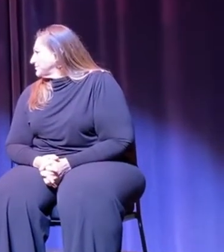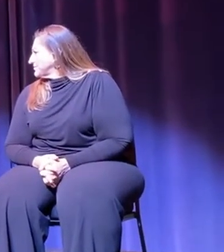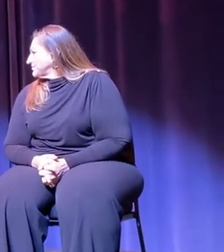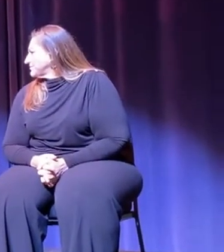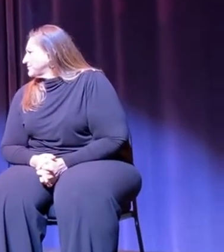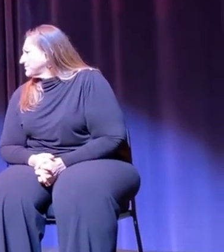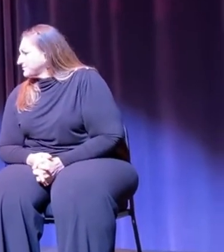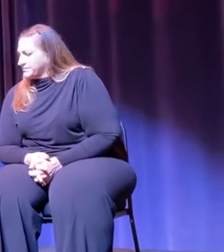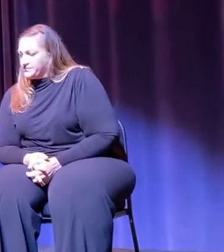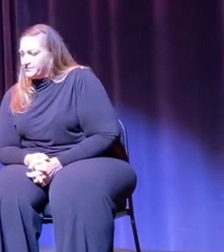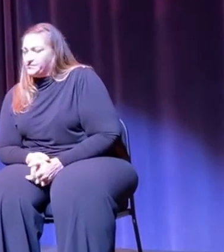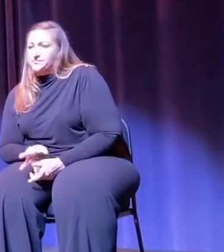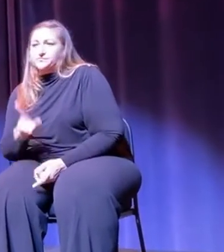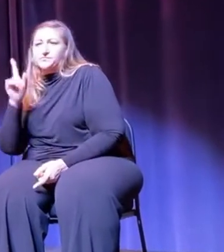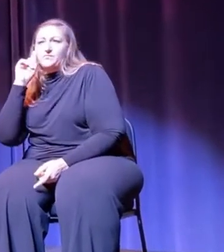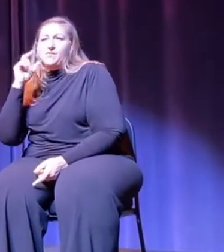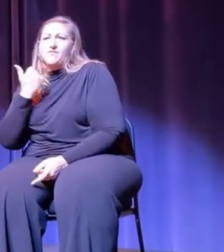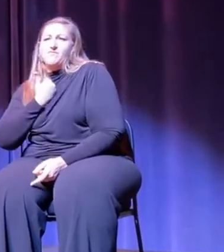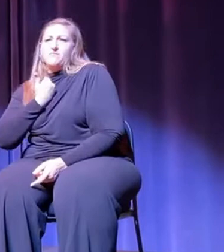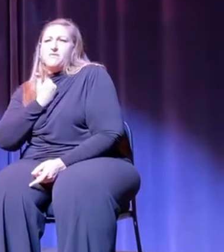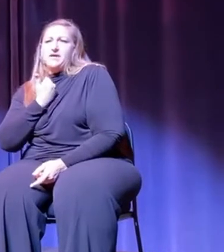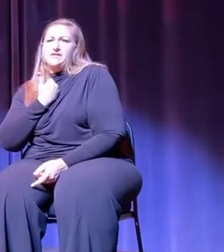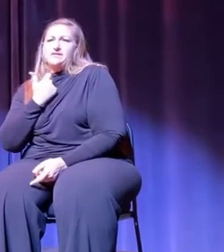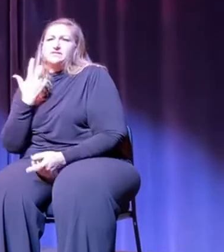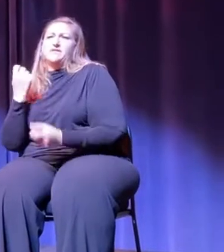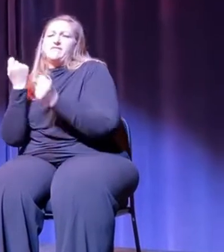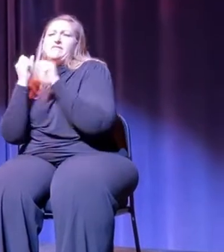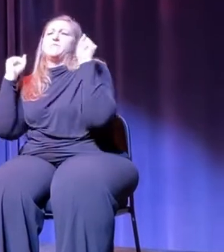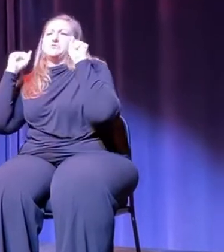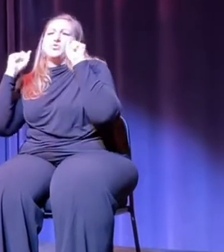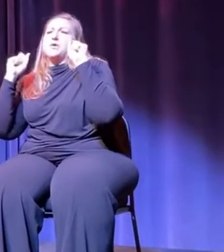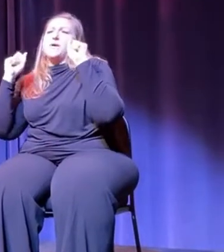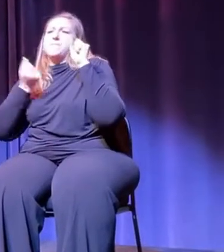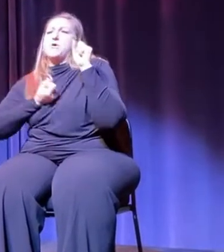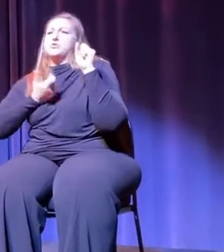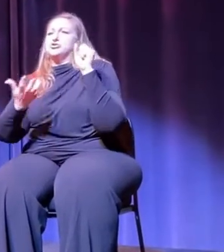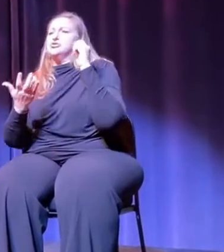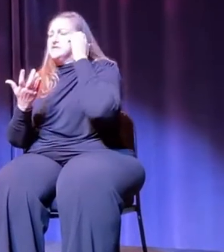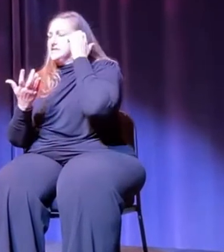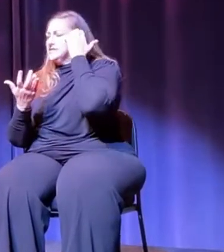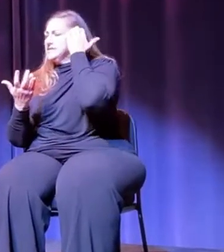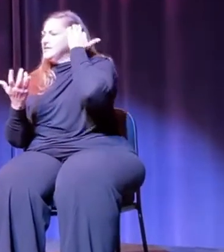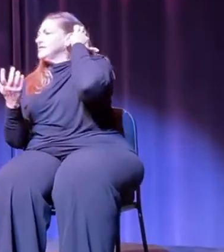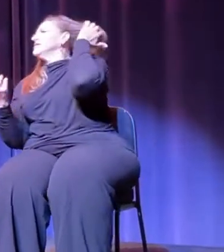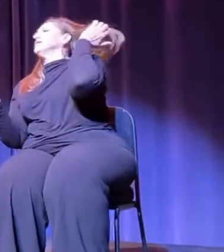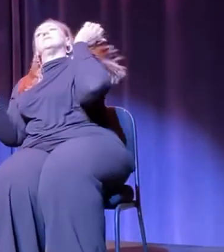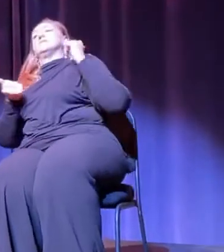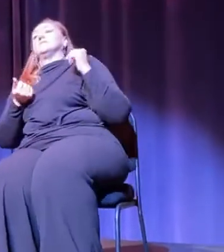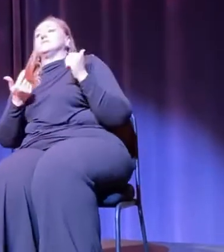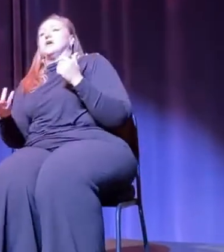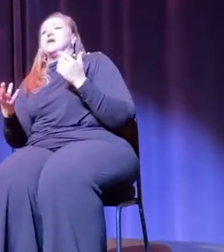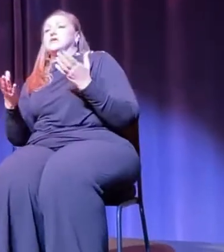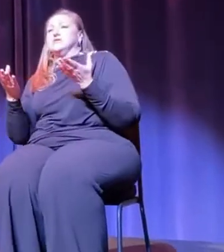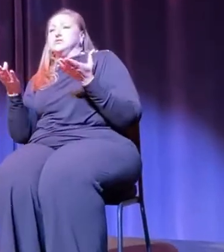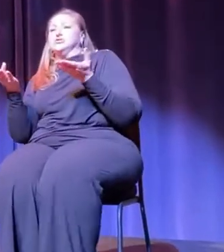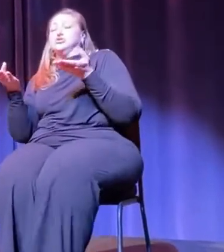So I think for myself, liberatory poetry is poetry that disturbs and comforts